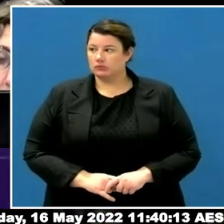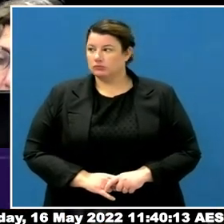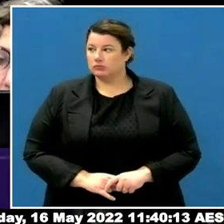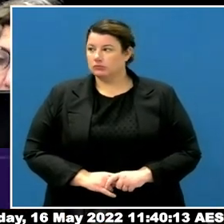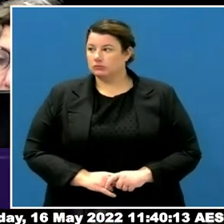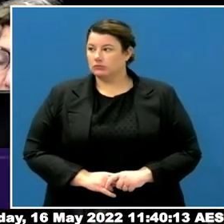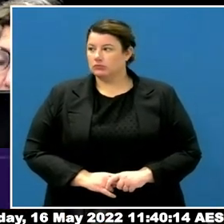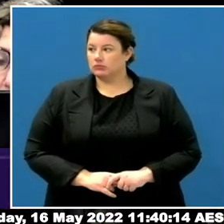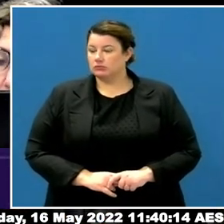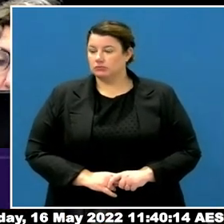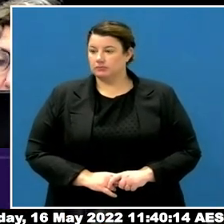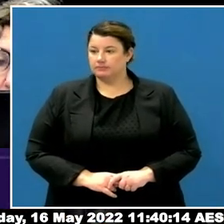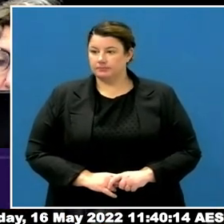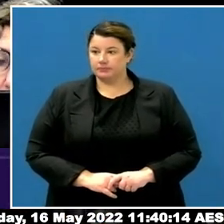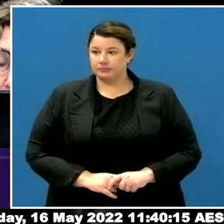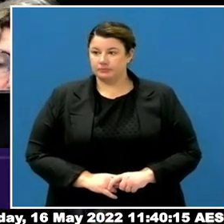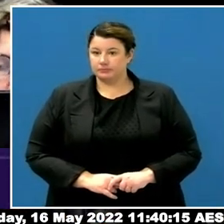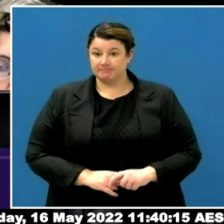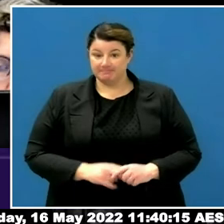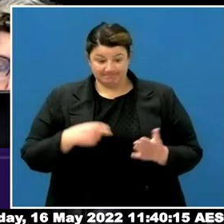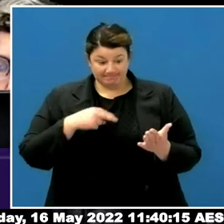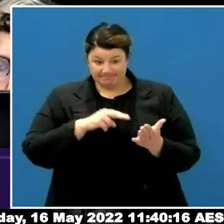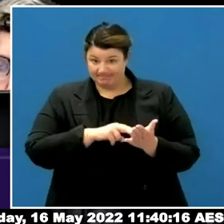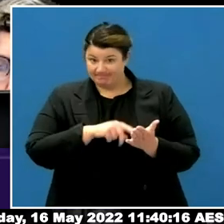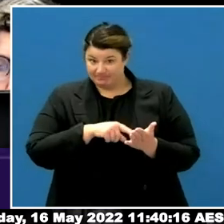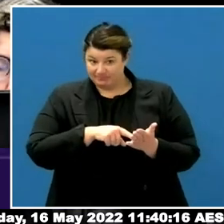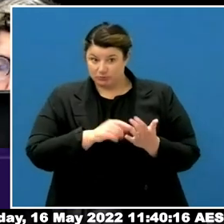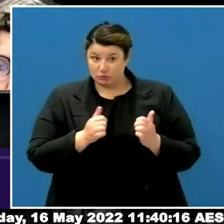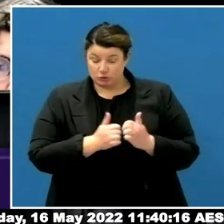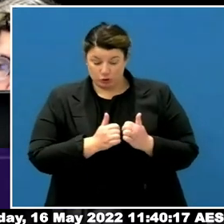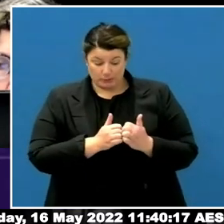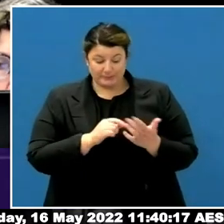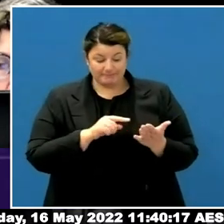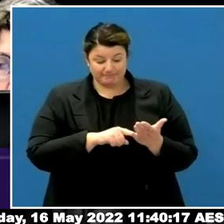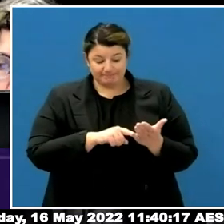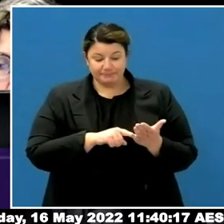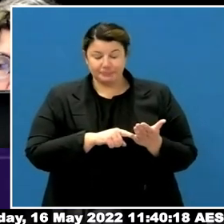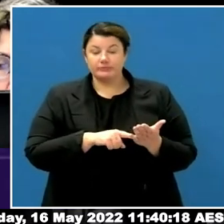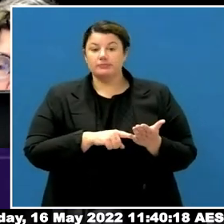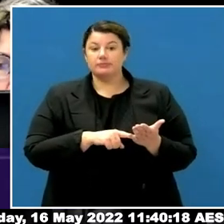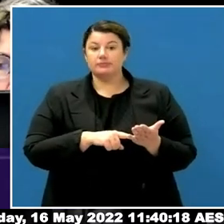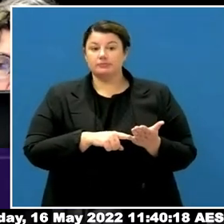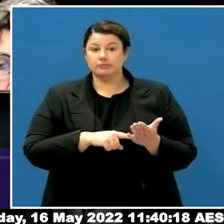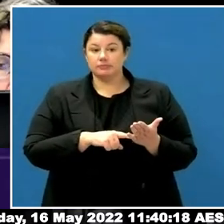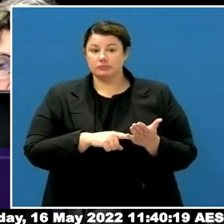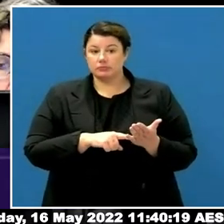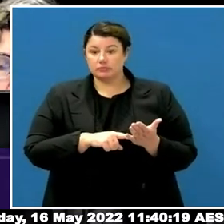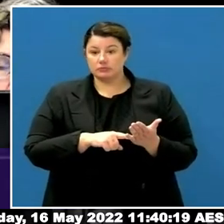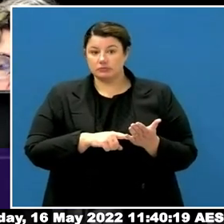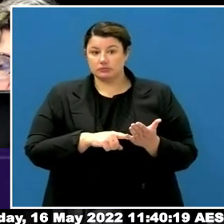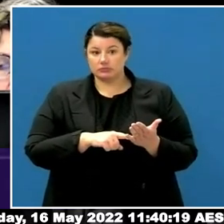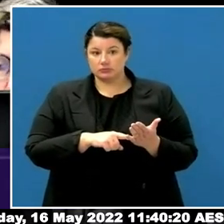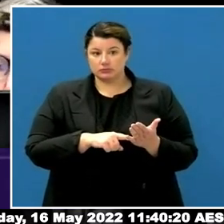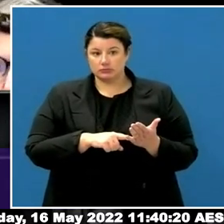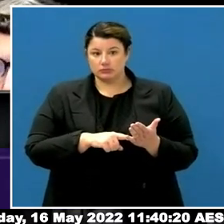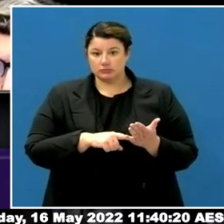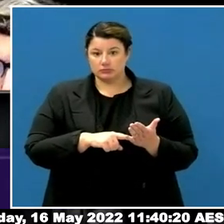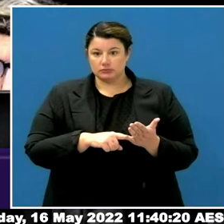Sally, you see that document there? Yes. MR FOGARTY: You see at the bottom there's a reference to 2018.